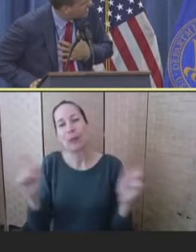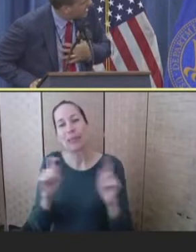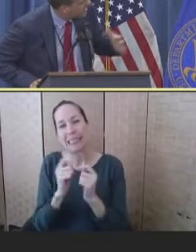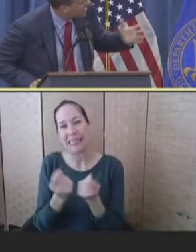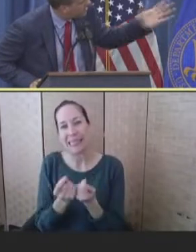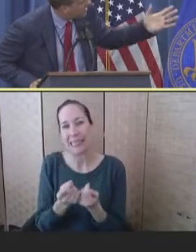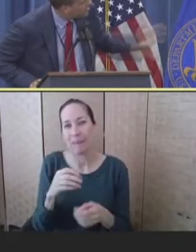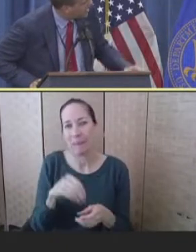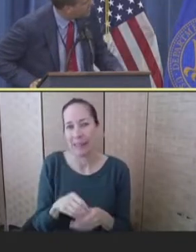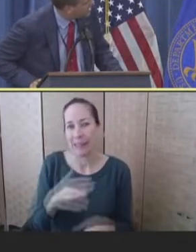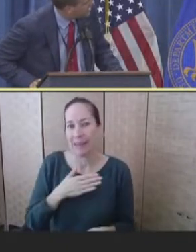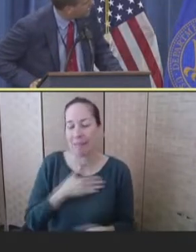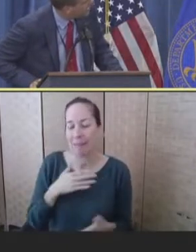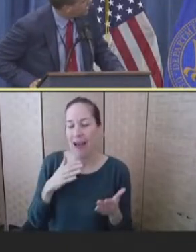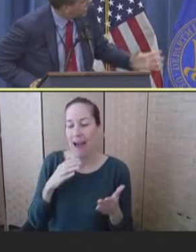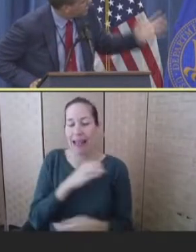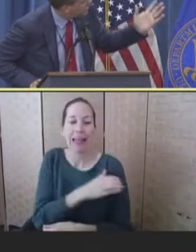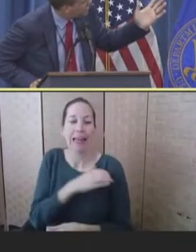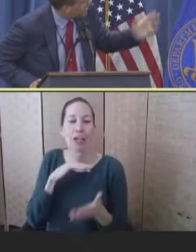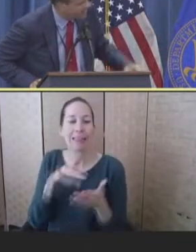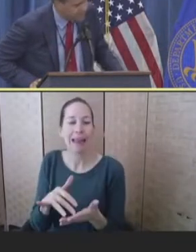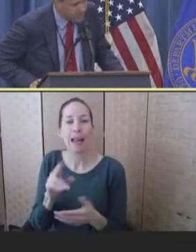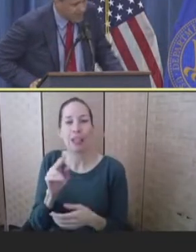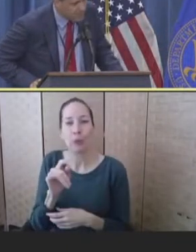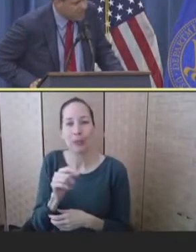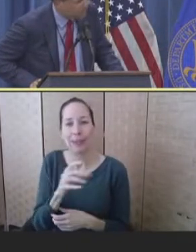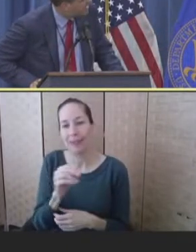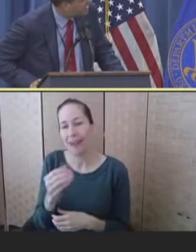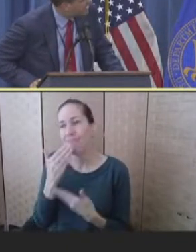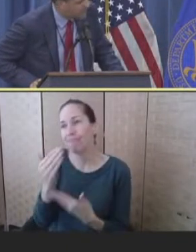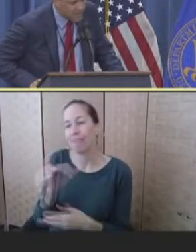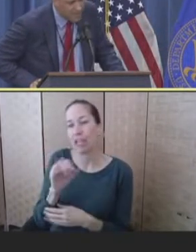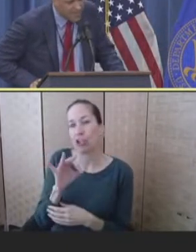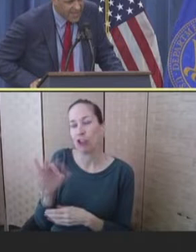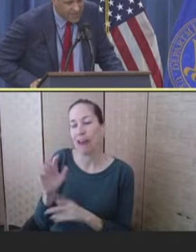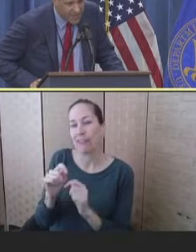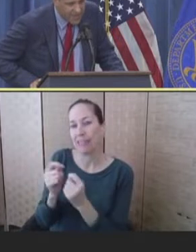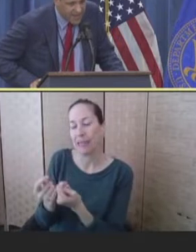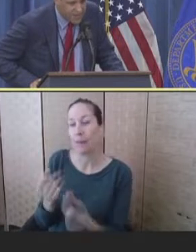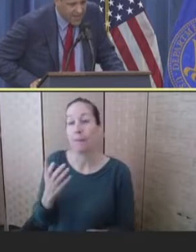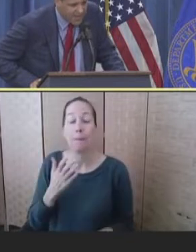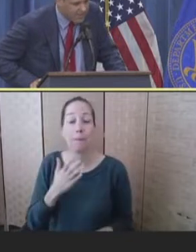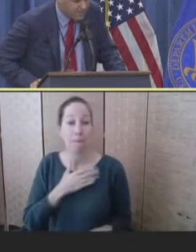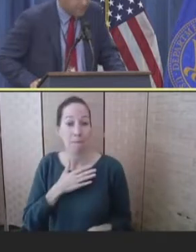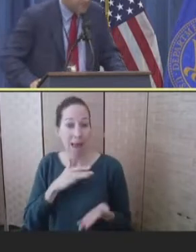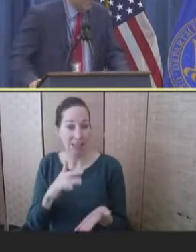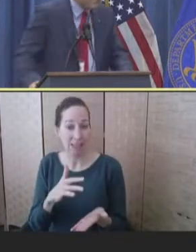studies unit as well as Jeff's team and the study that I'm doing currently was funded by the Gates Foundation. Thank you.